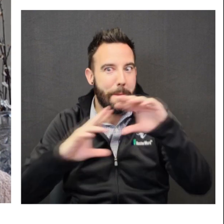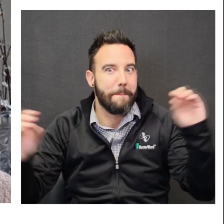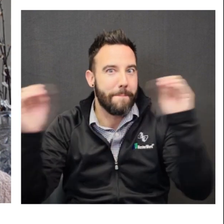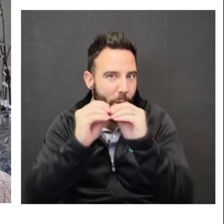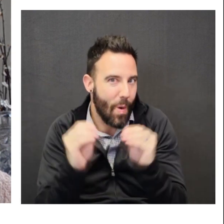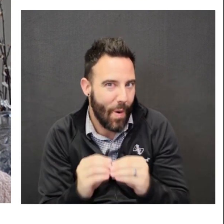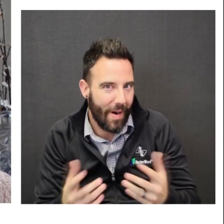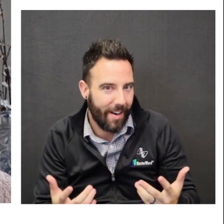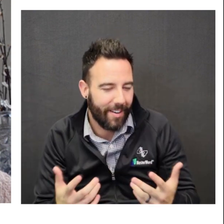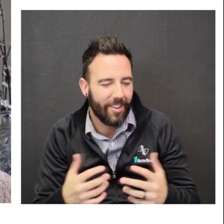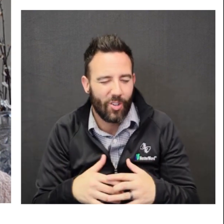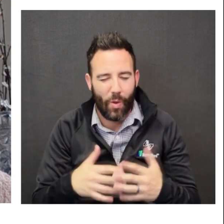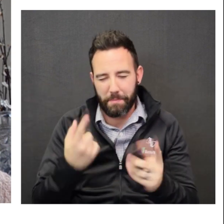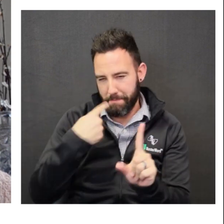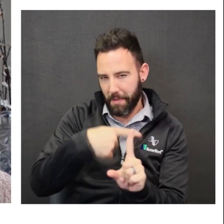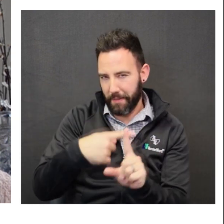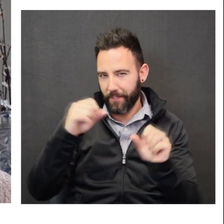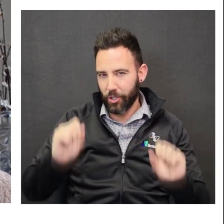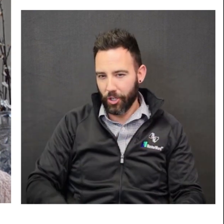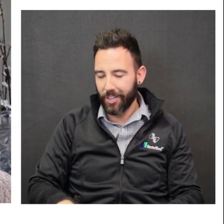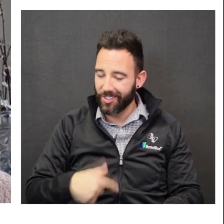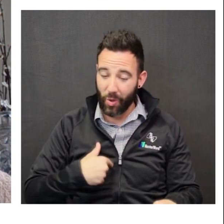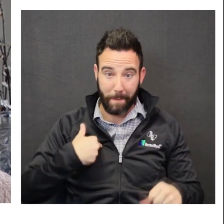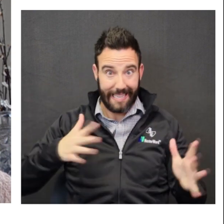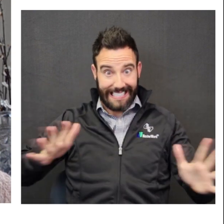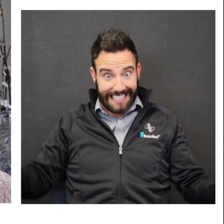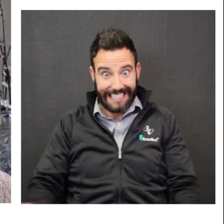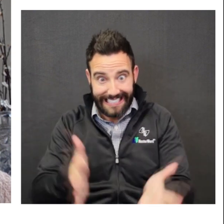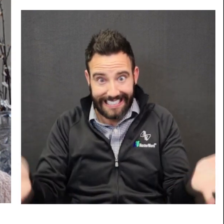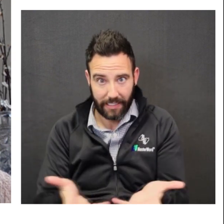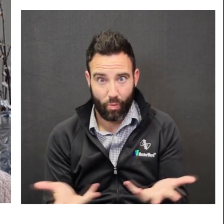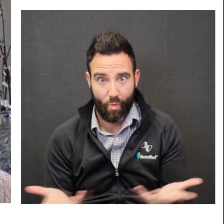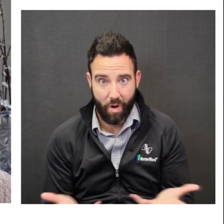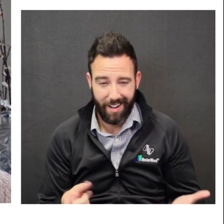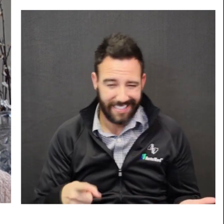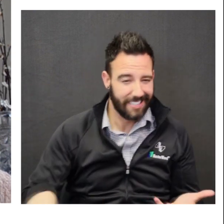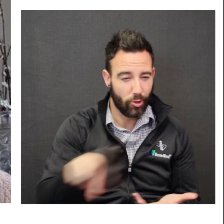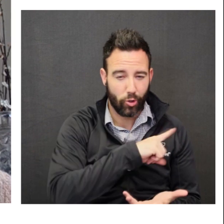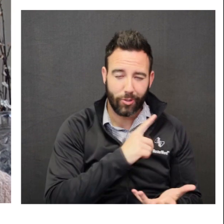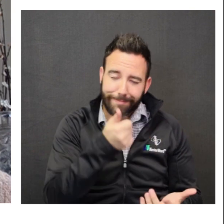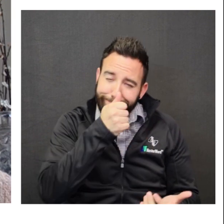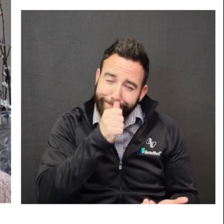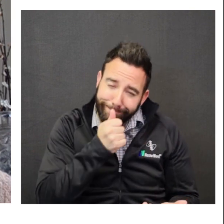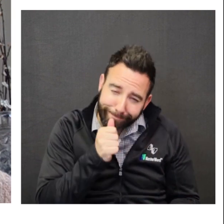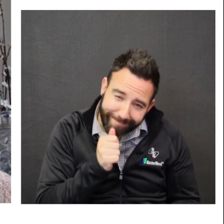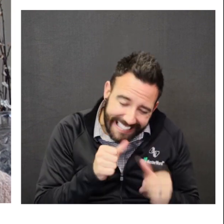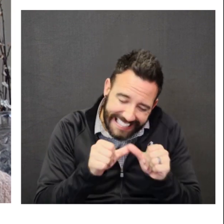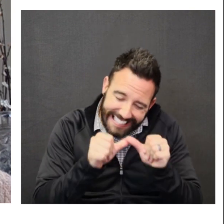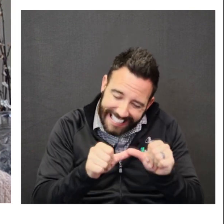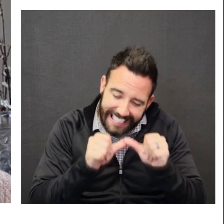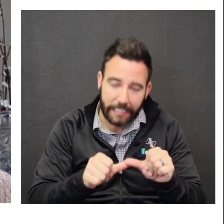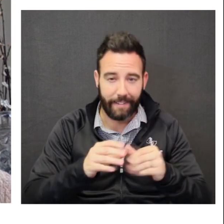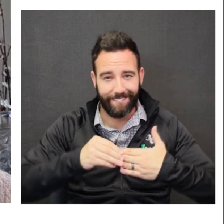and who we work for. So I just encourage people to stay as flexible as they can and to learn those